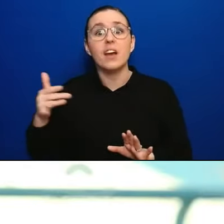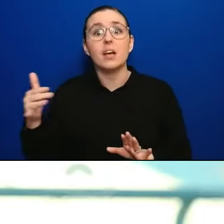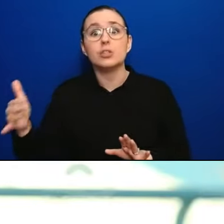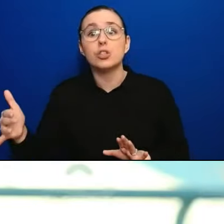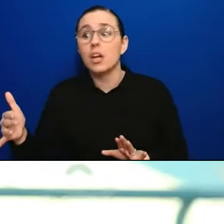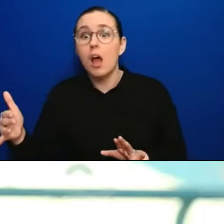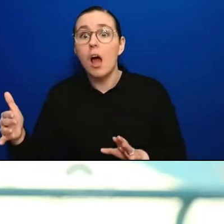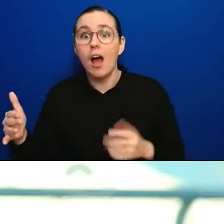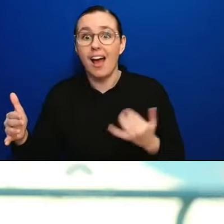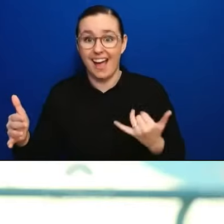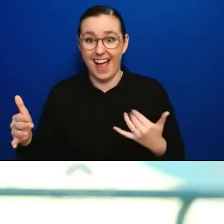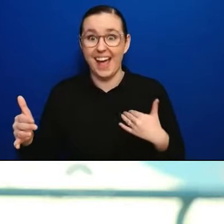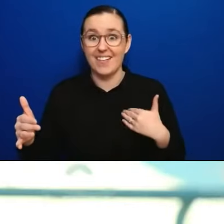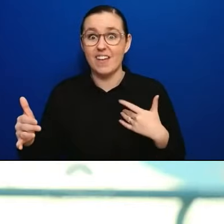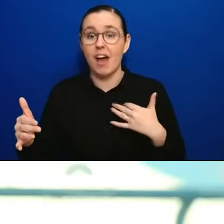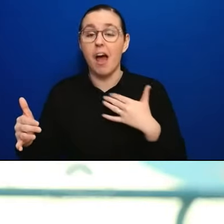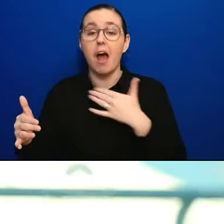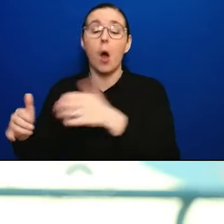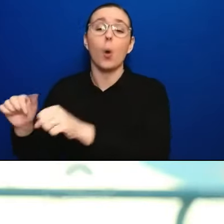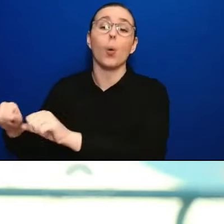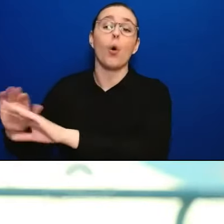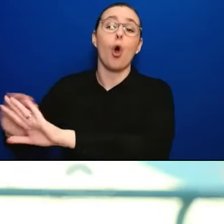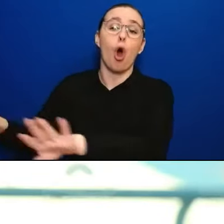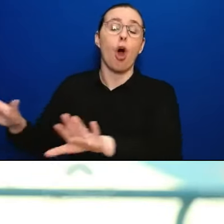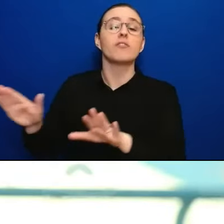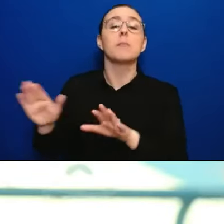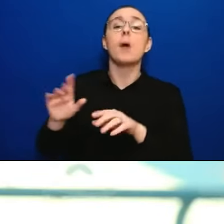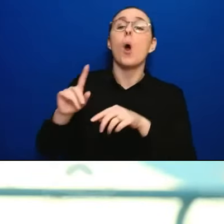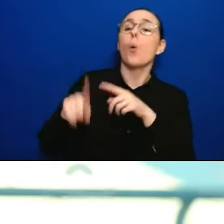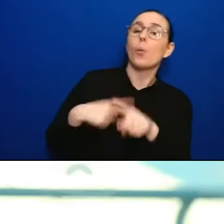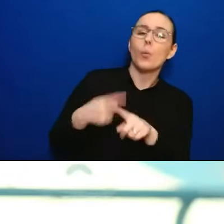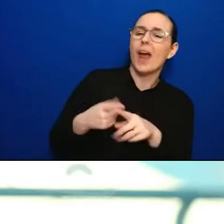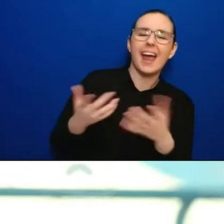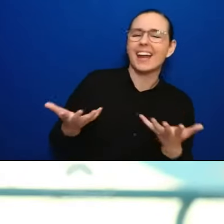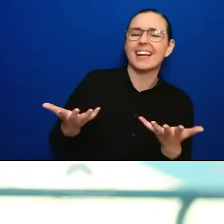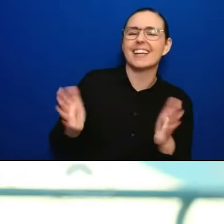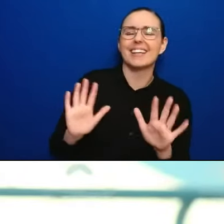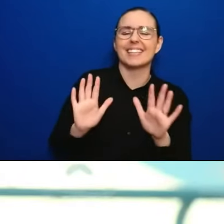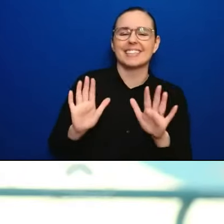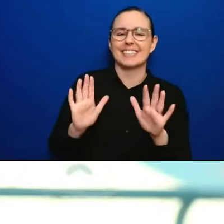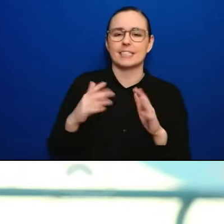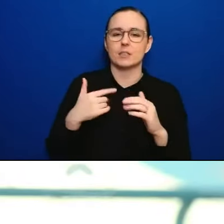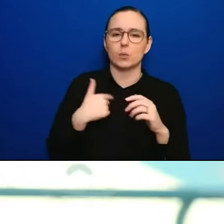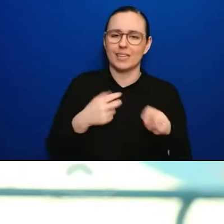we'll be able to lift them at some point and we'll have no restrictions.